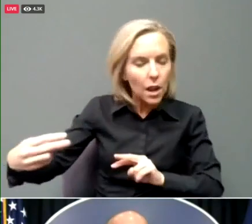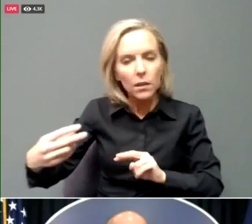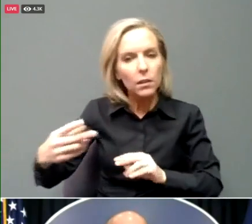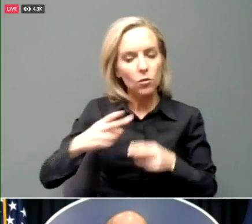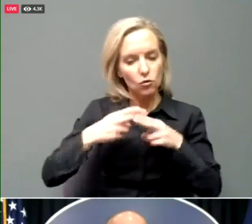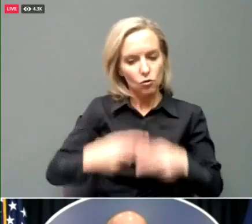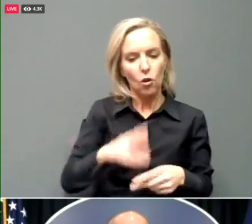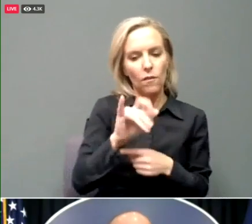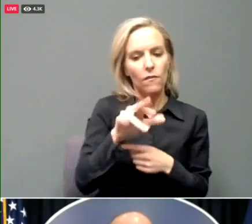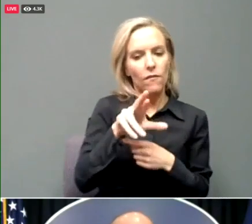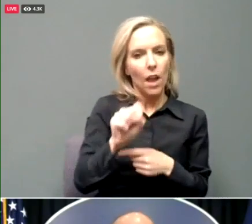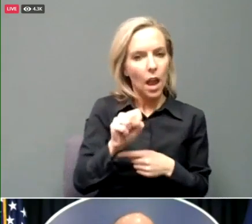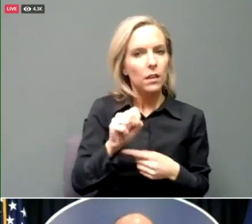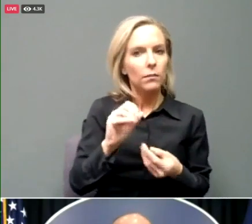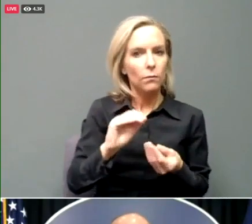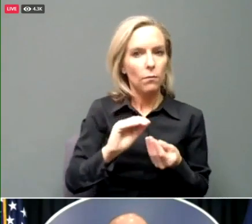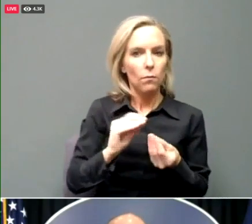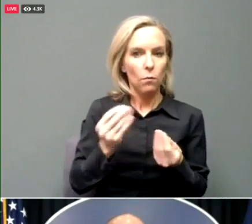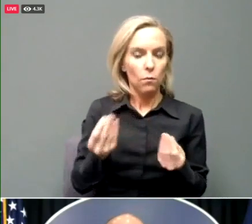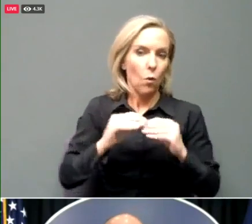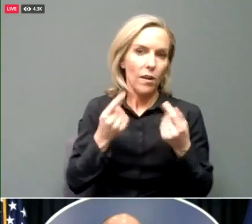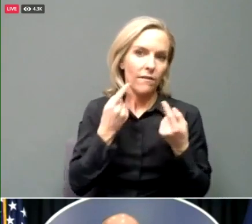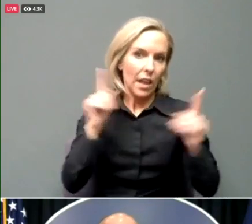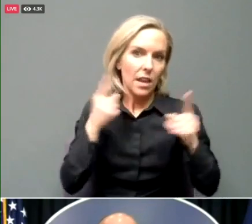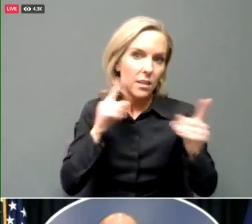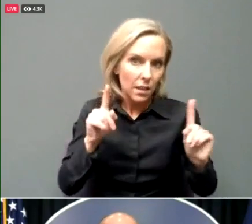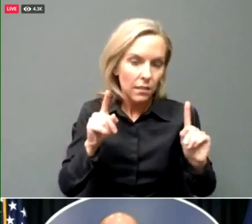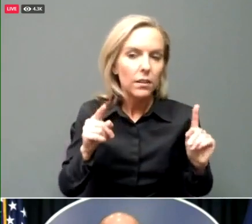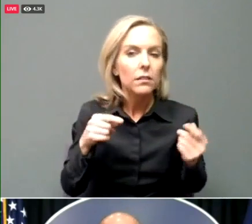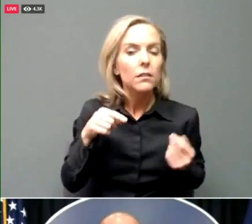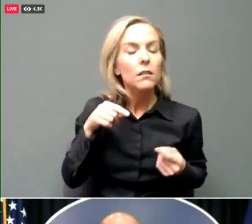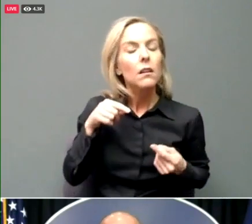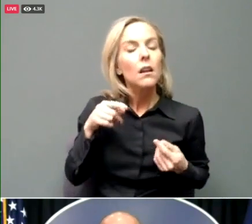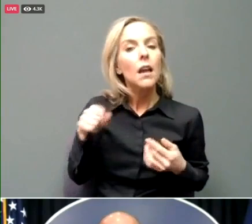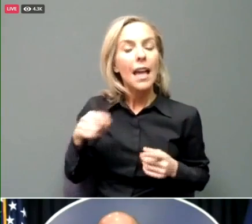effective where it causes the virus to be less effective. Those generally die